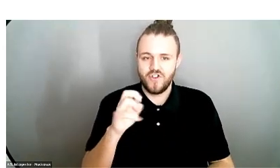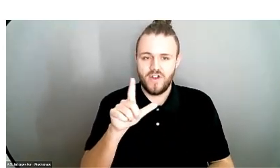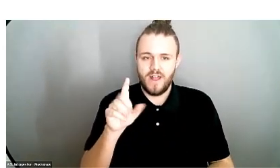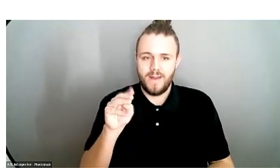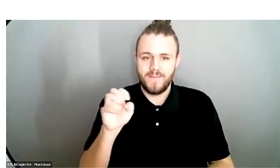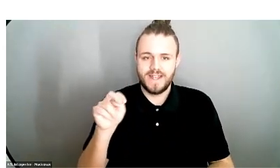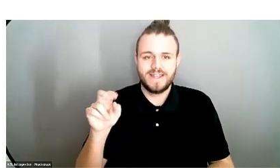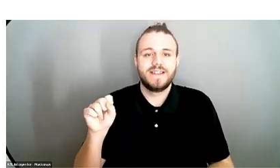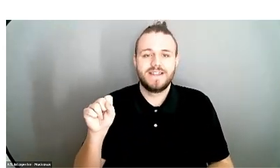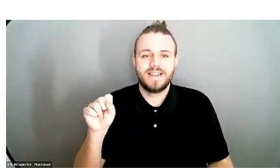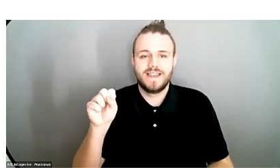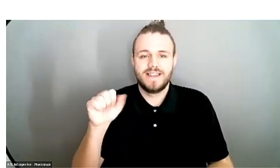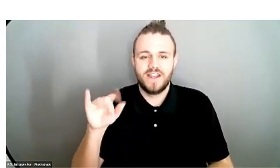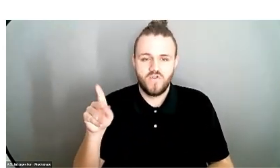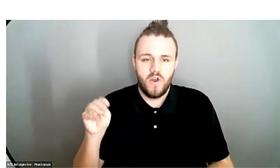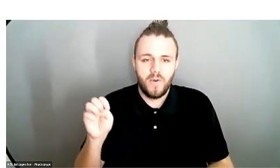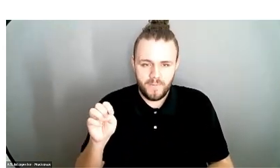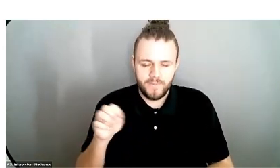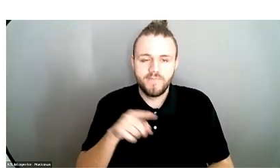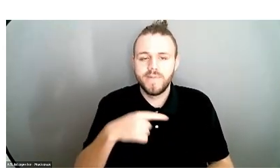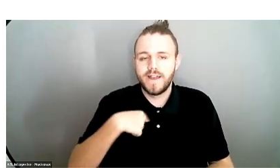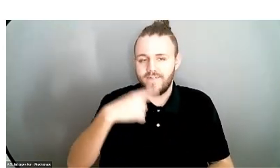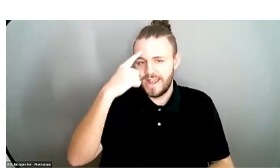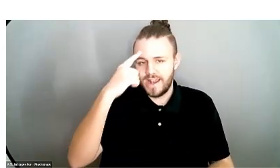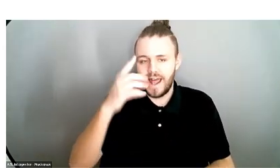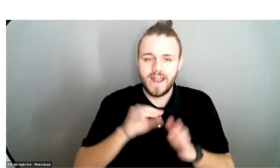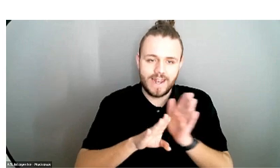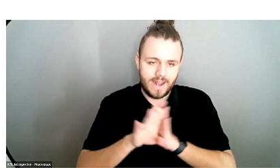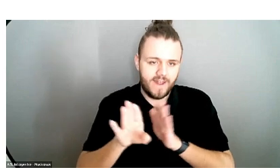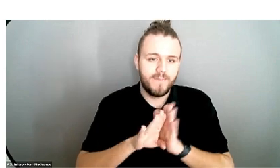has intellectual and developmental disability.